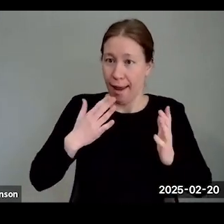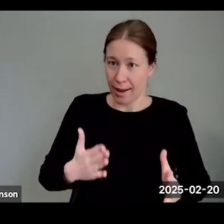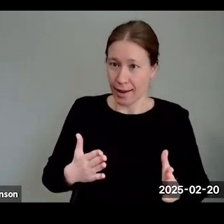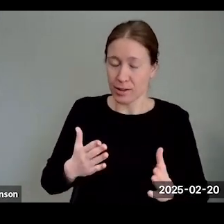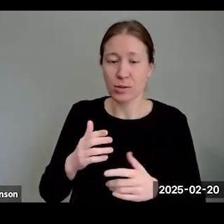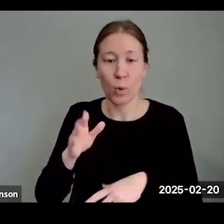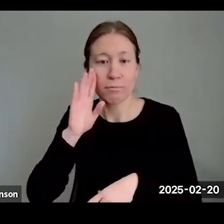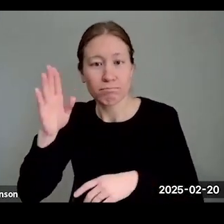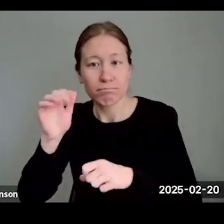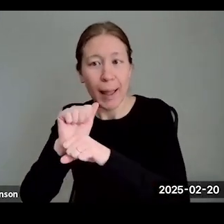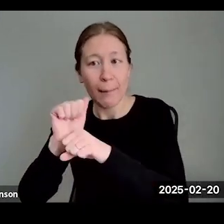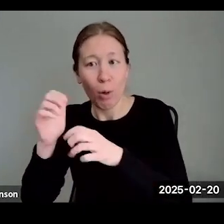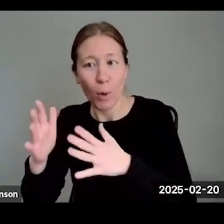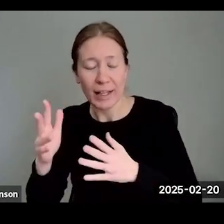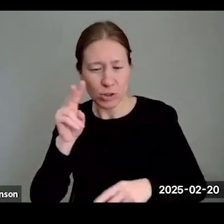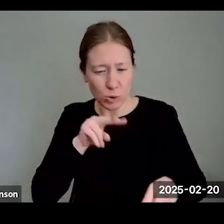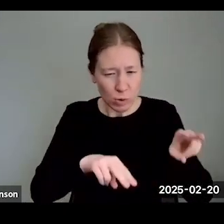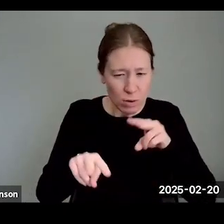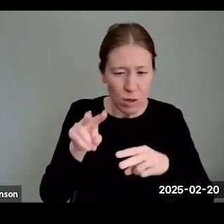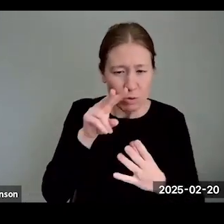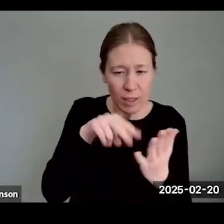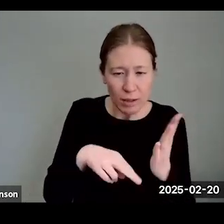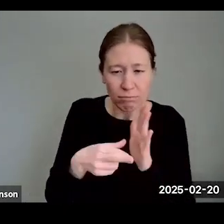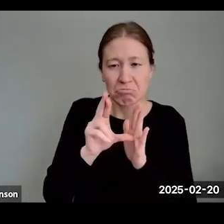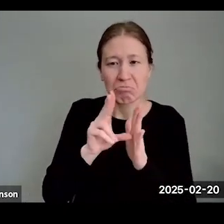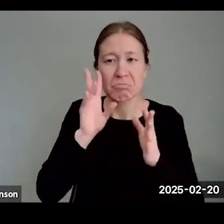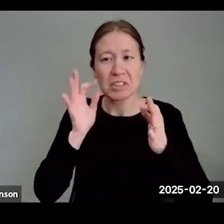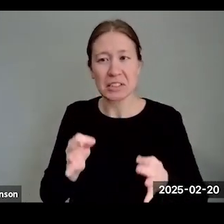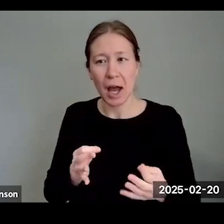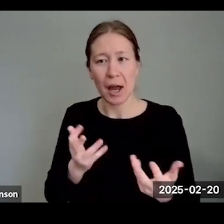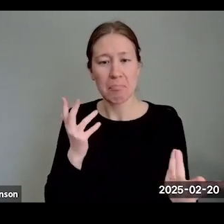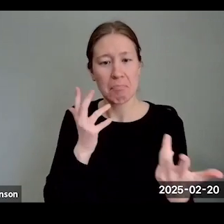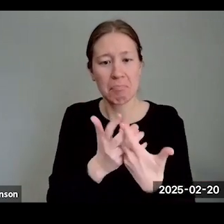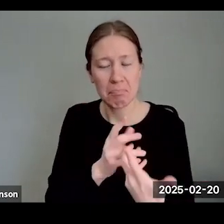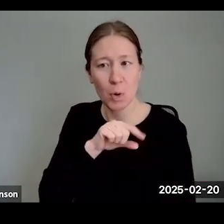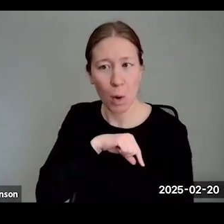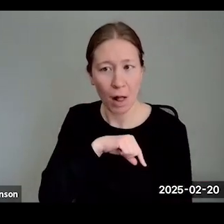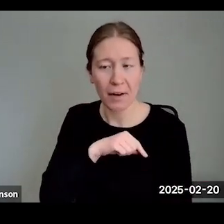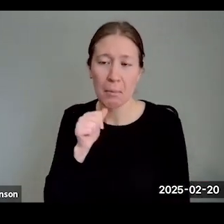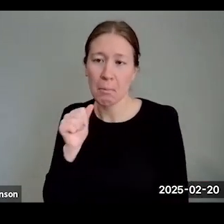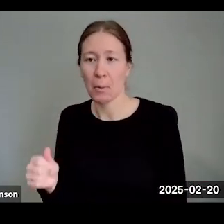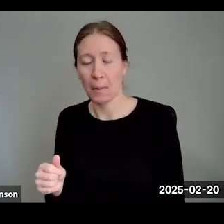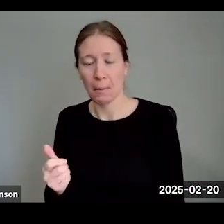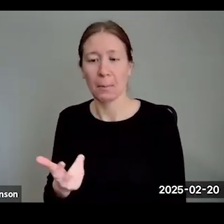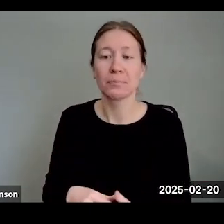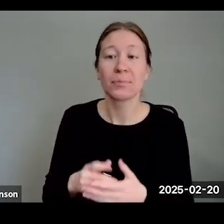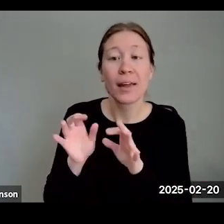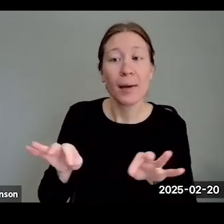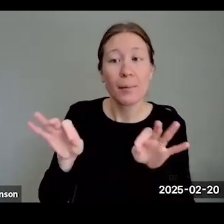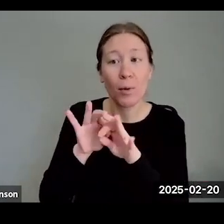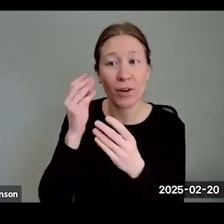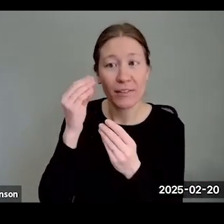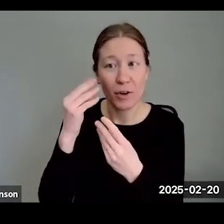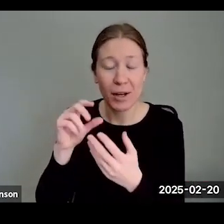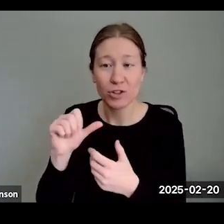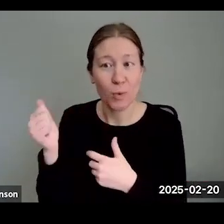they're qualified for their position. Some other important details that could be included on a job description,